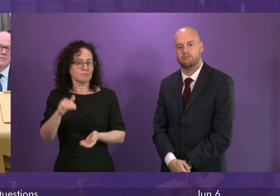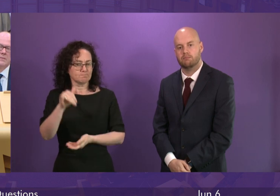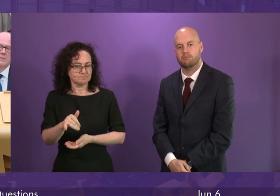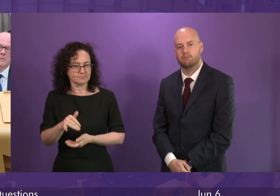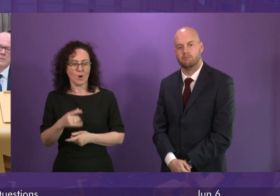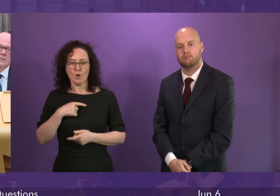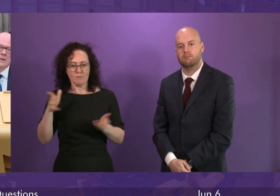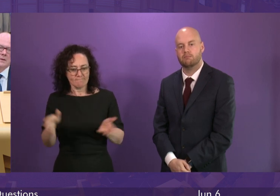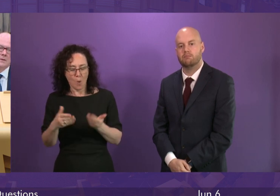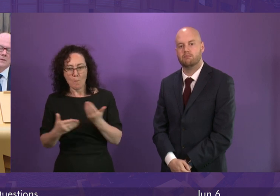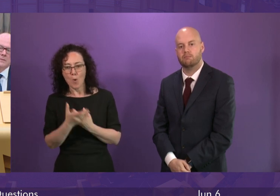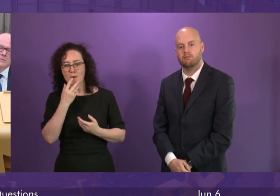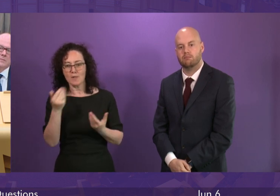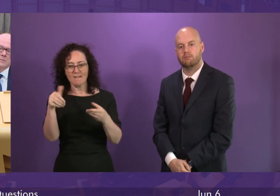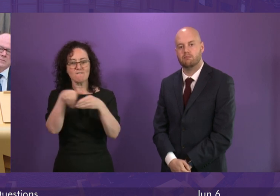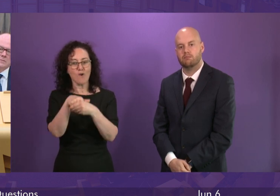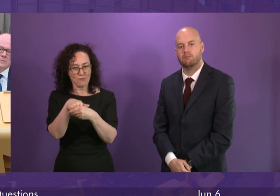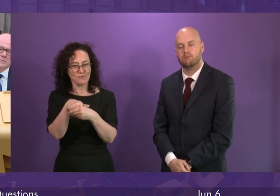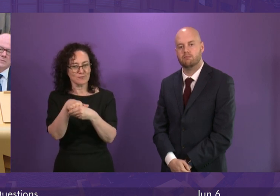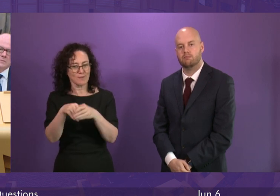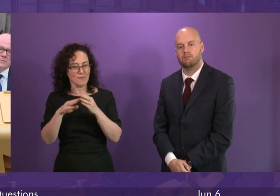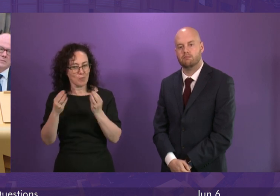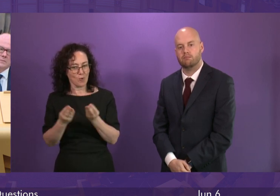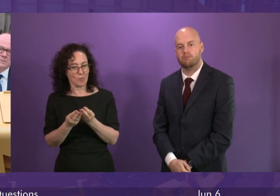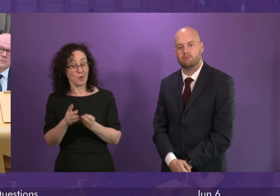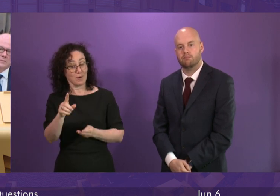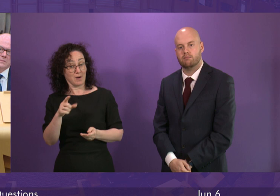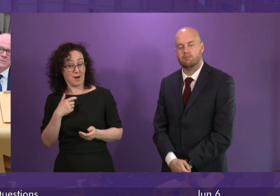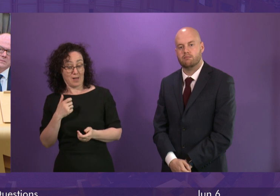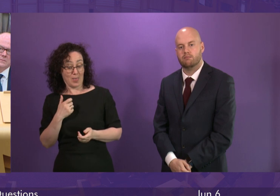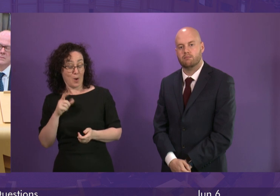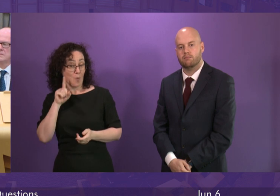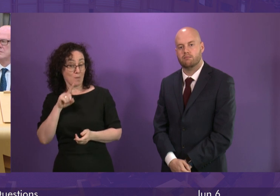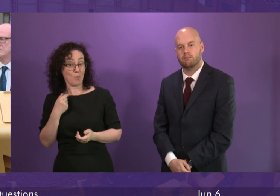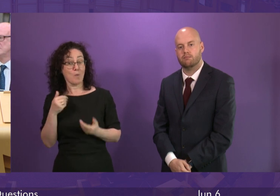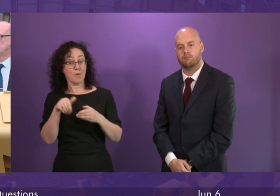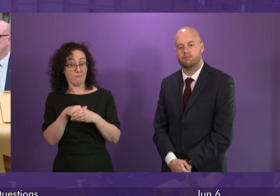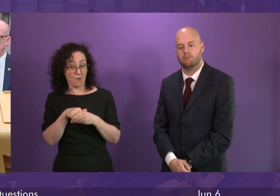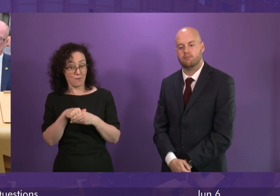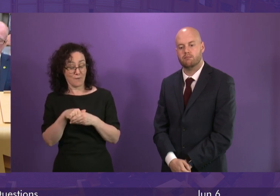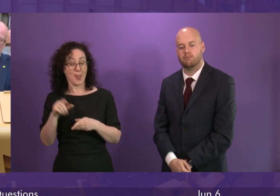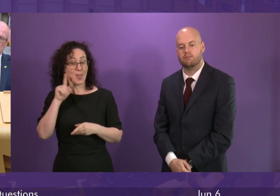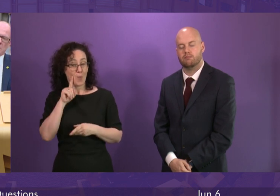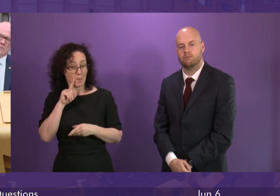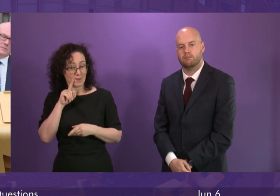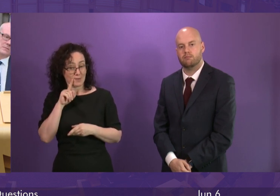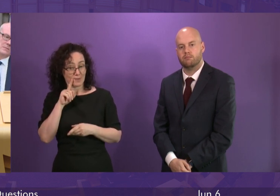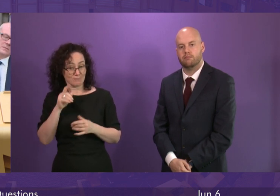game, as Scotland’s women’s national team will take part in the FIFA women’s world cup for the first time. I know that I speak for the whole chamber when I say that the